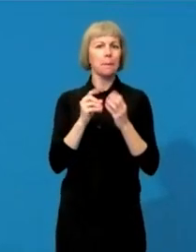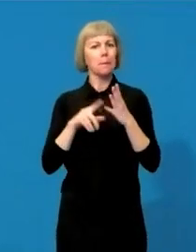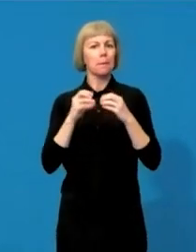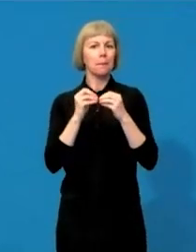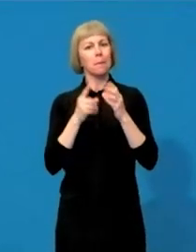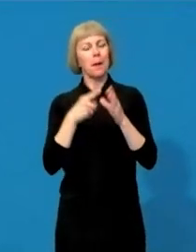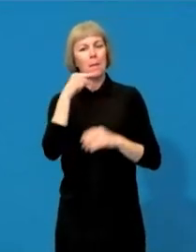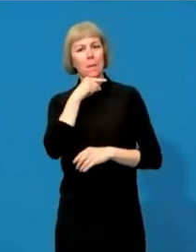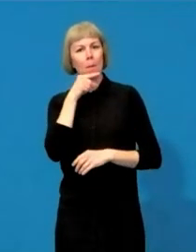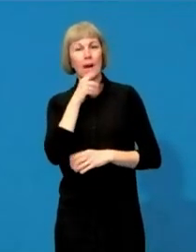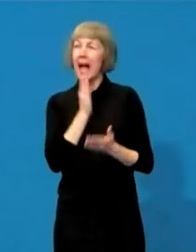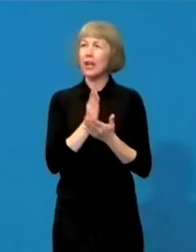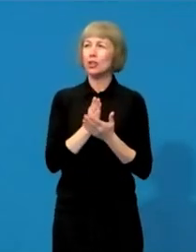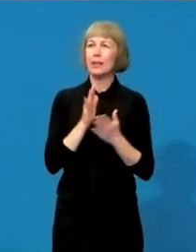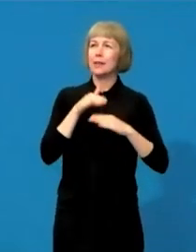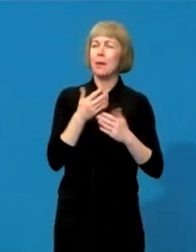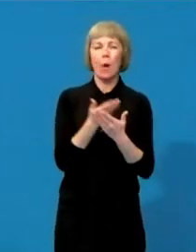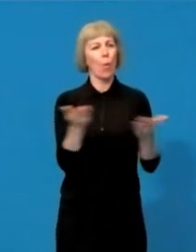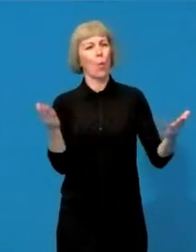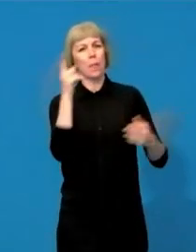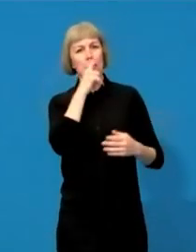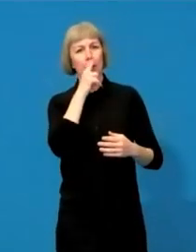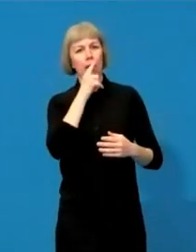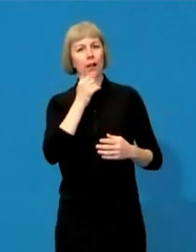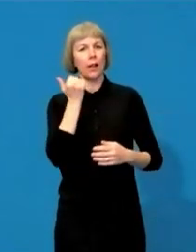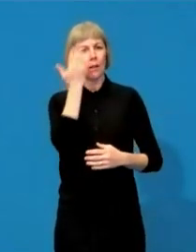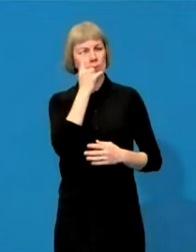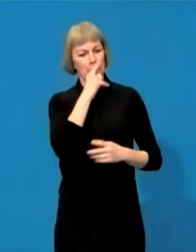Not only him. It's about all our people that - many have been getting help from NDIS.